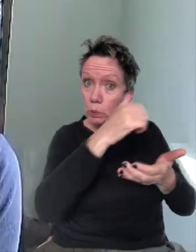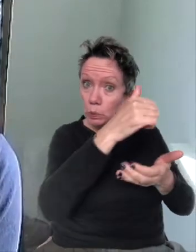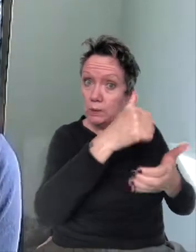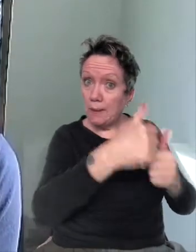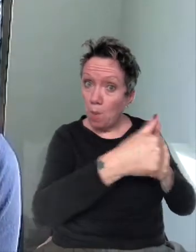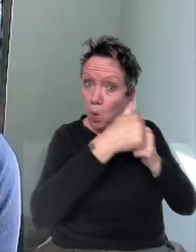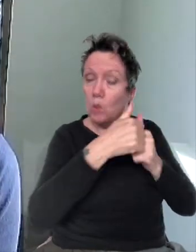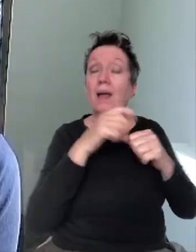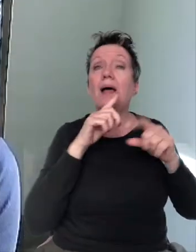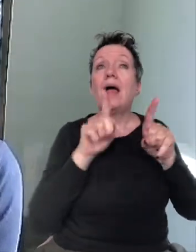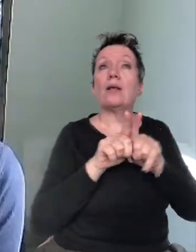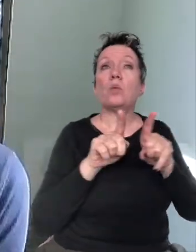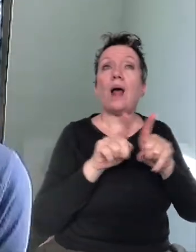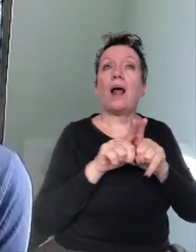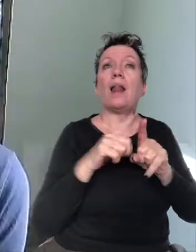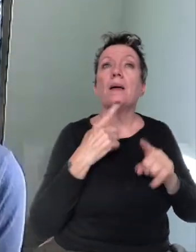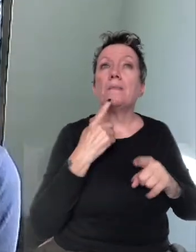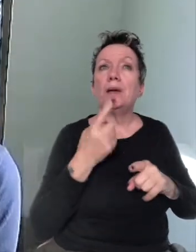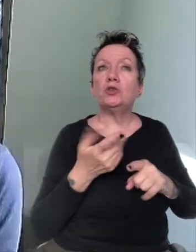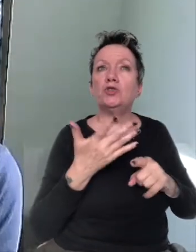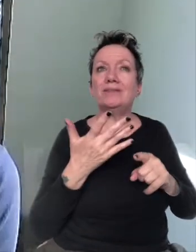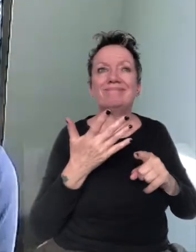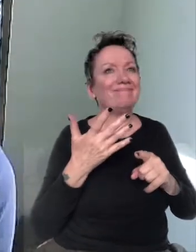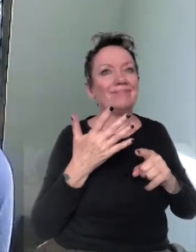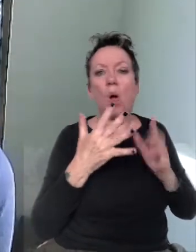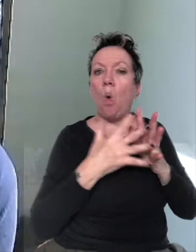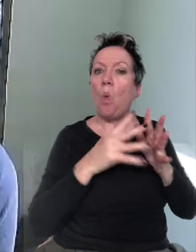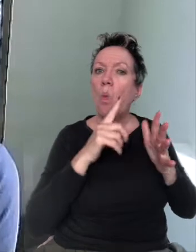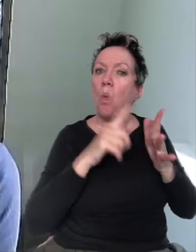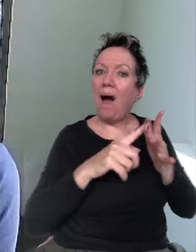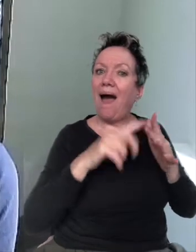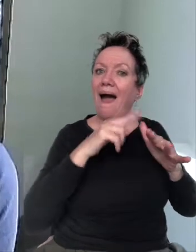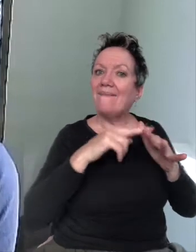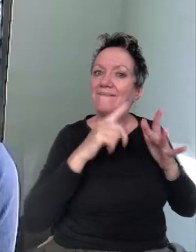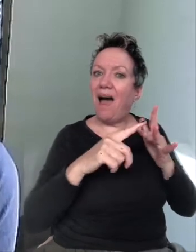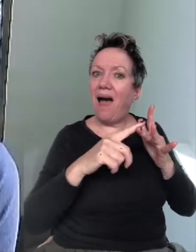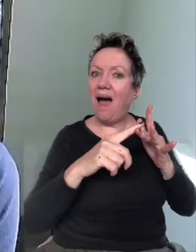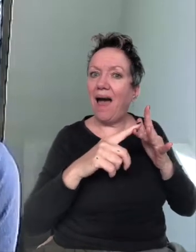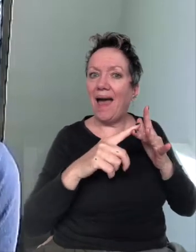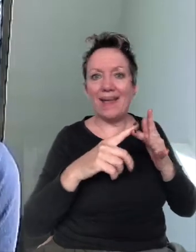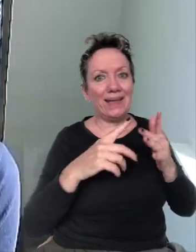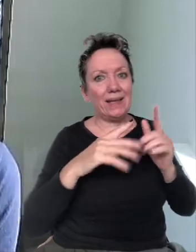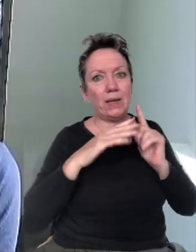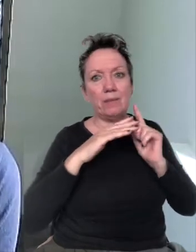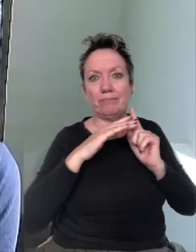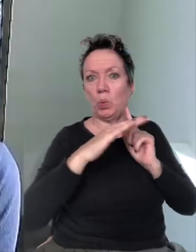We are aware that access to weight is an issue in many areas and that digital.